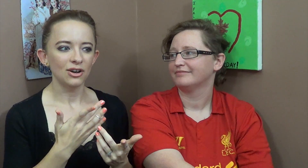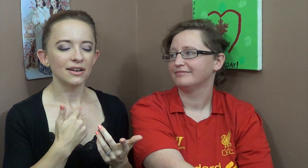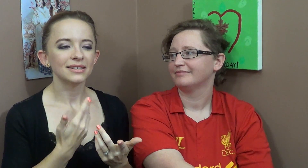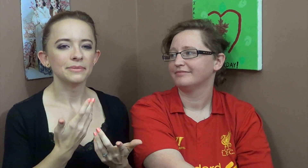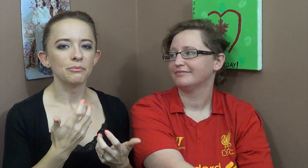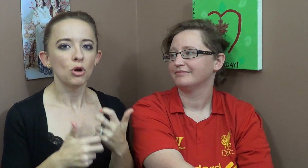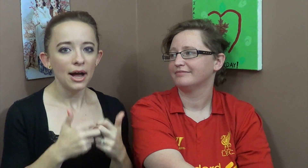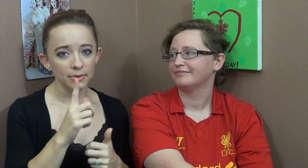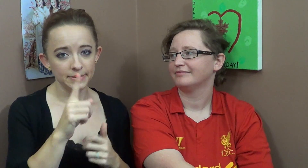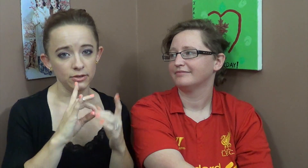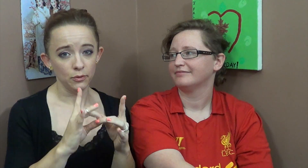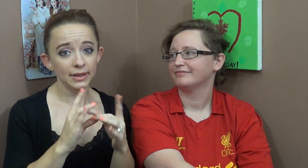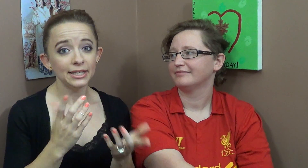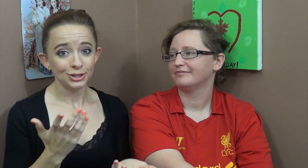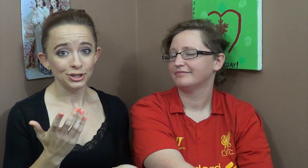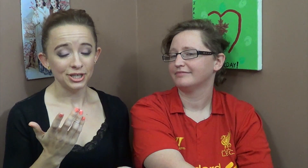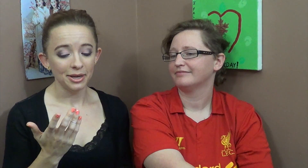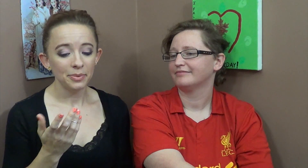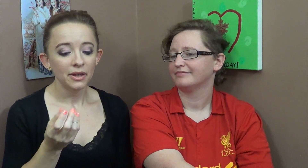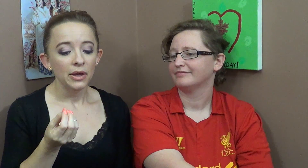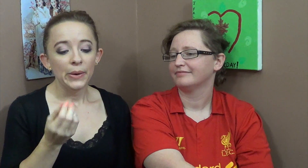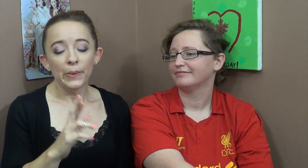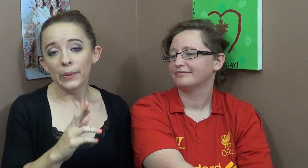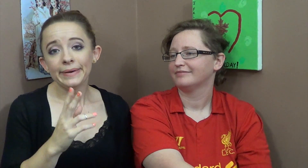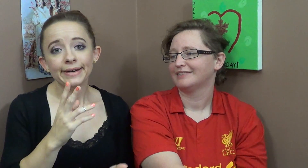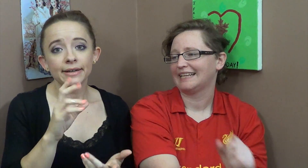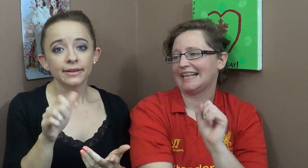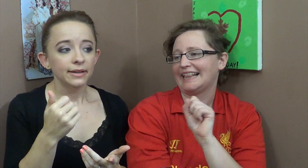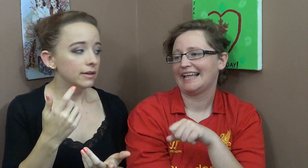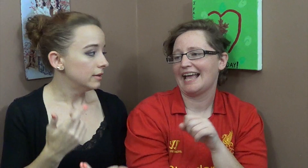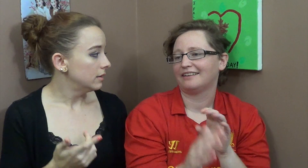cause some problems in your relationship.